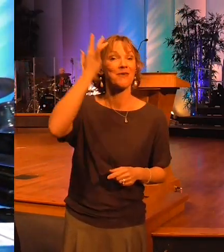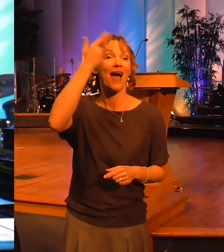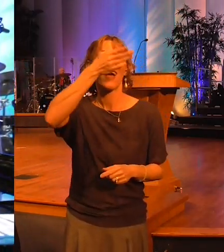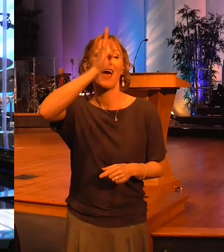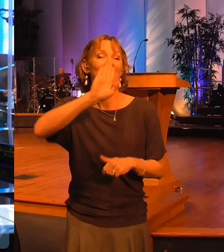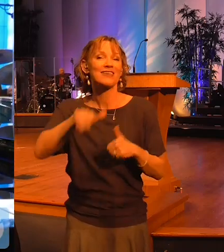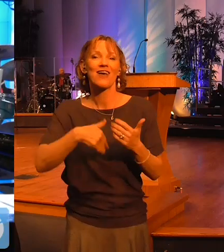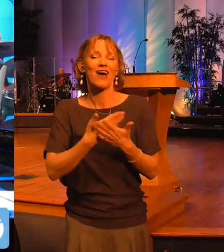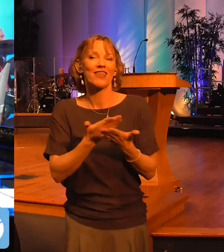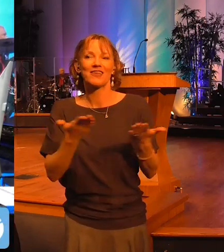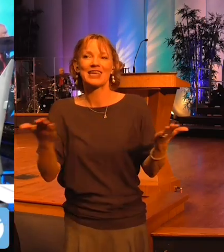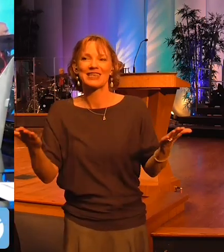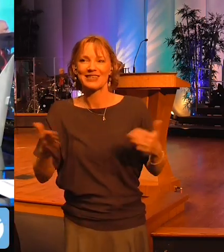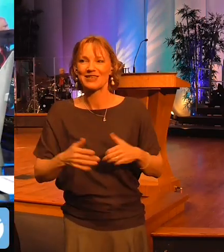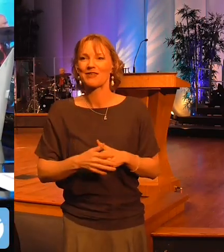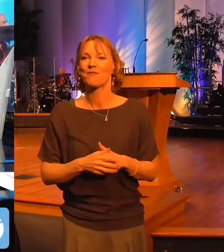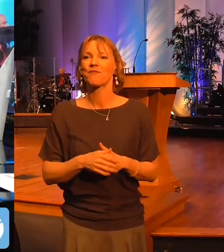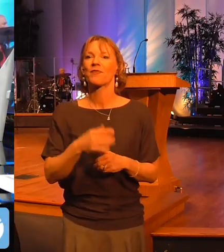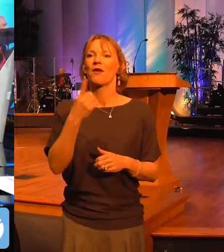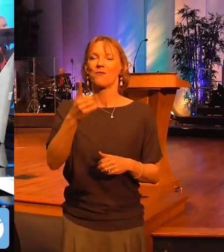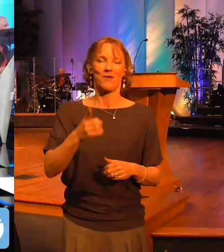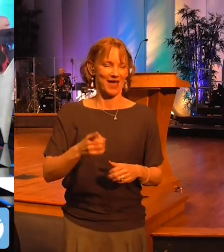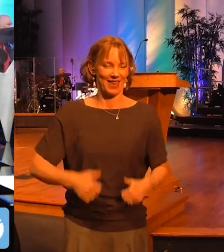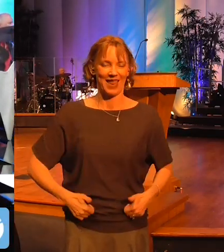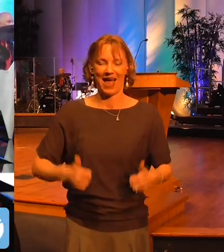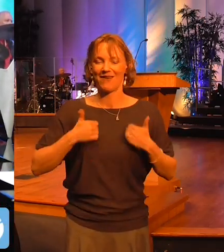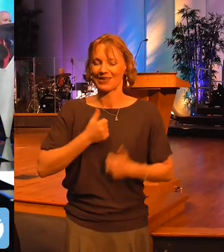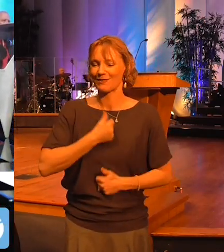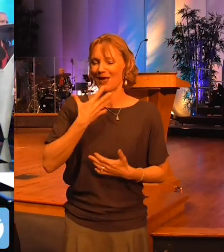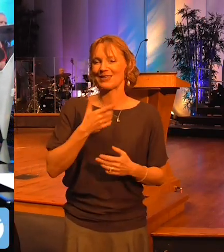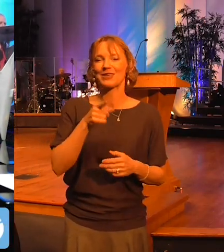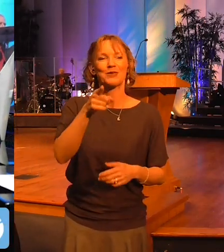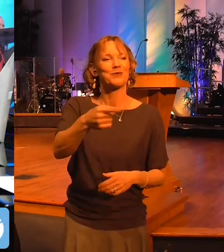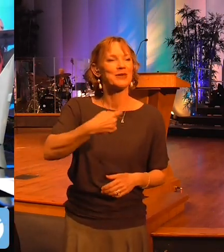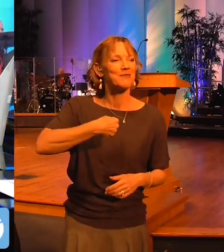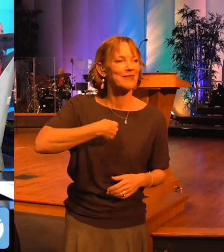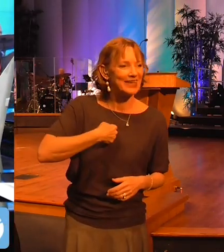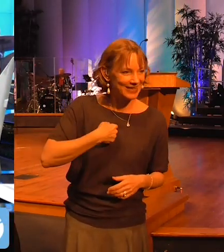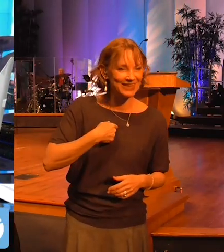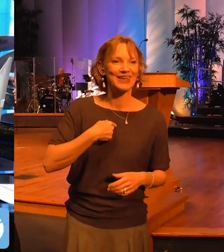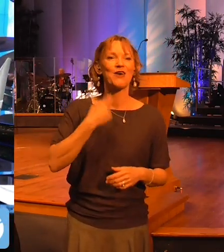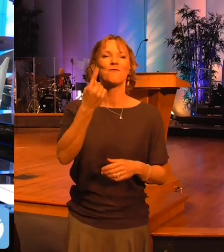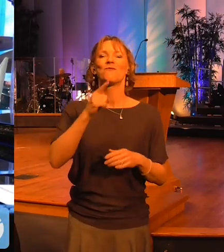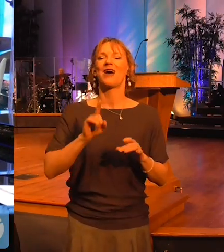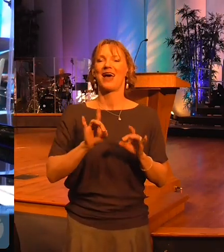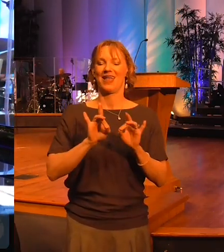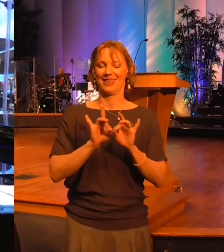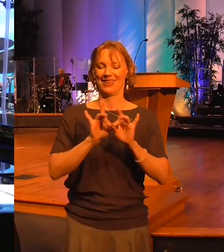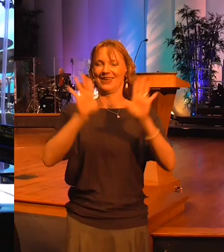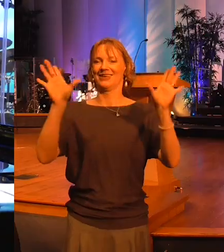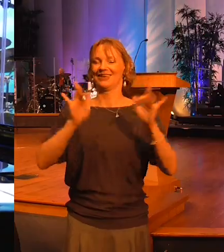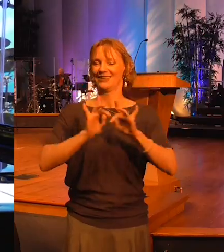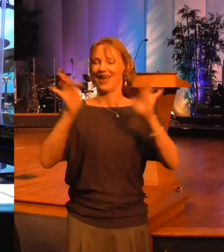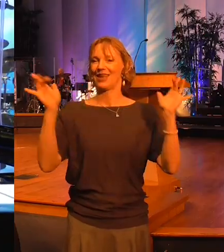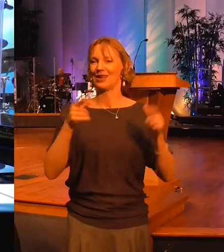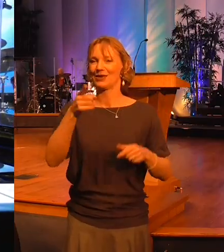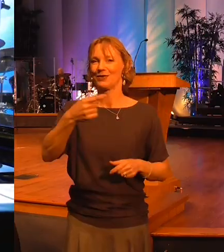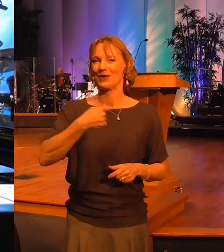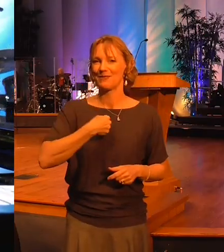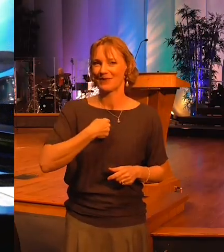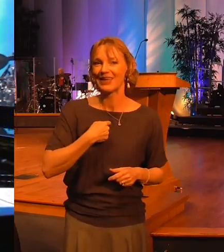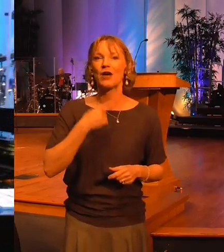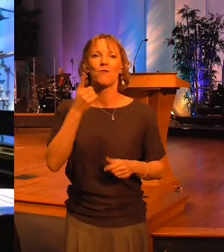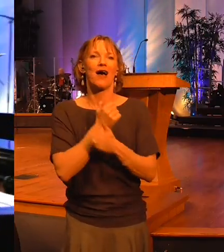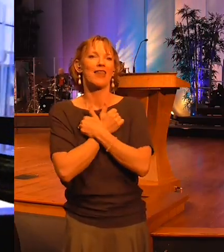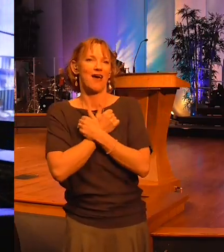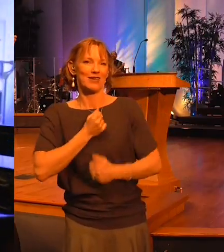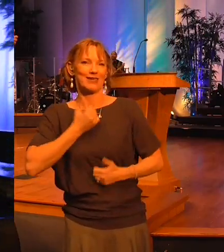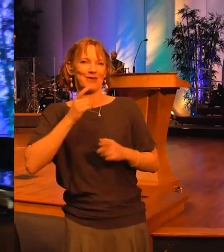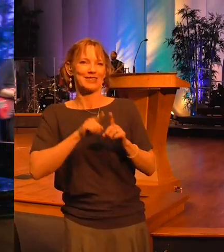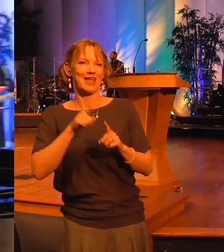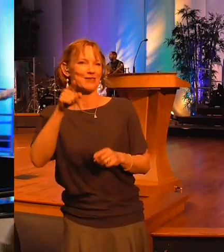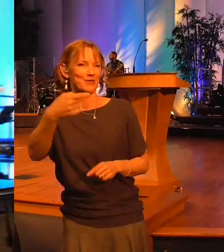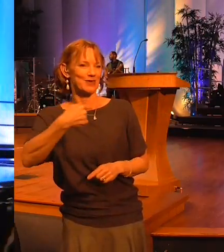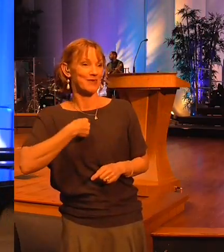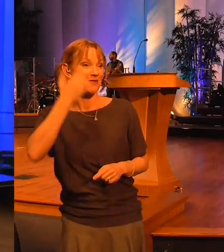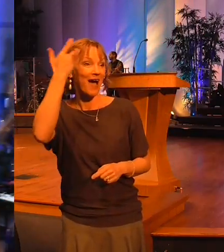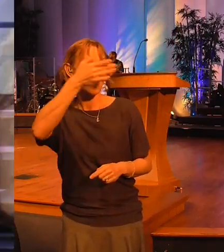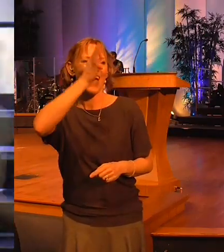is one life as you and me one light shining as you me one good you and me god is all there is